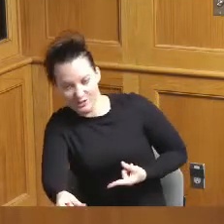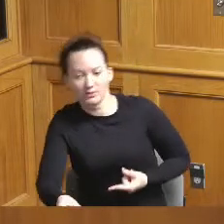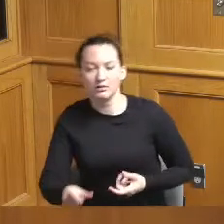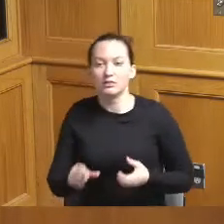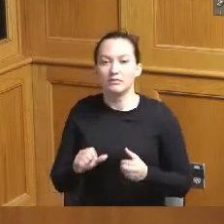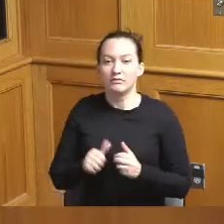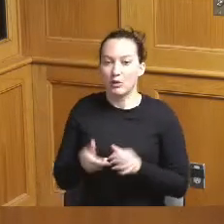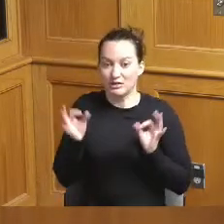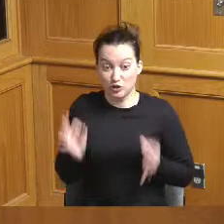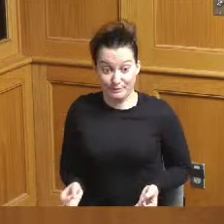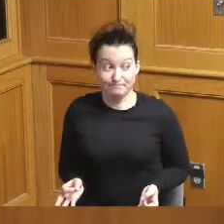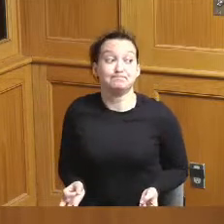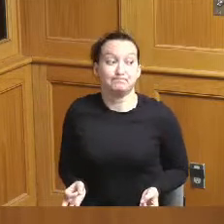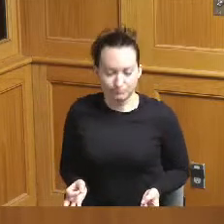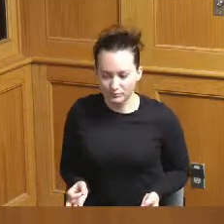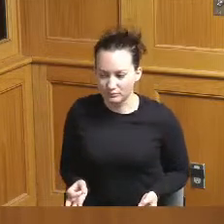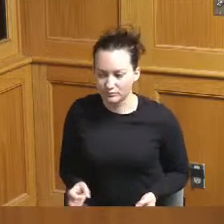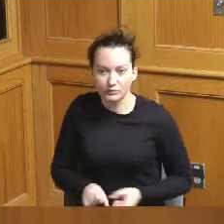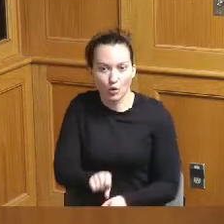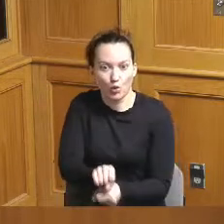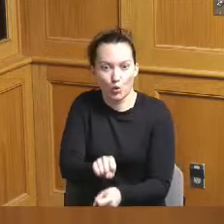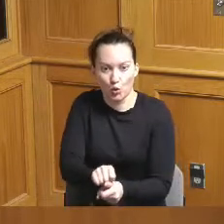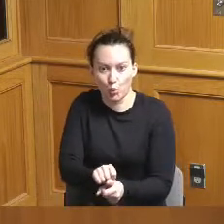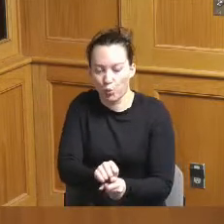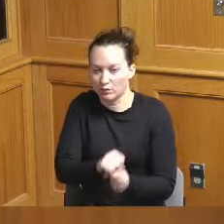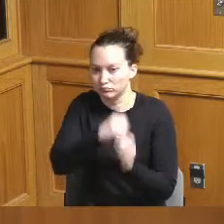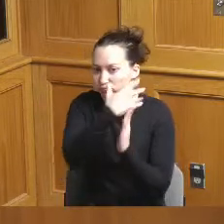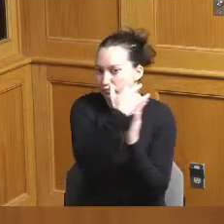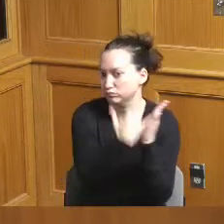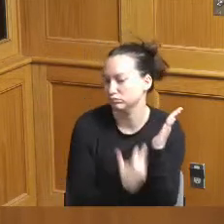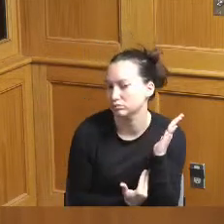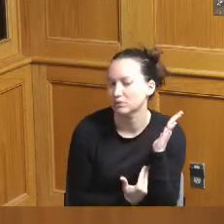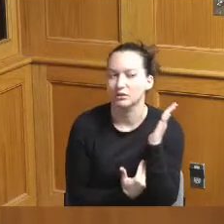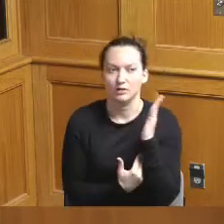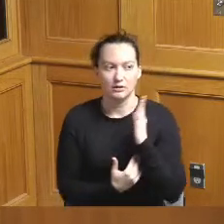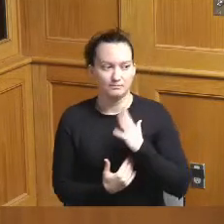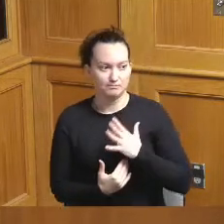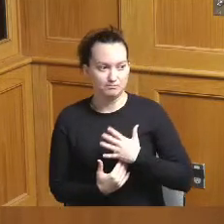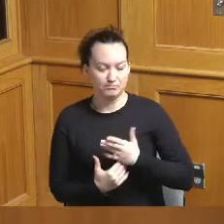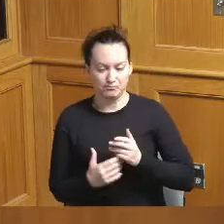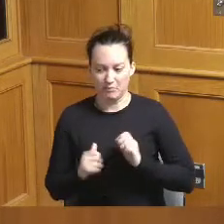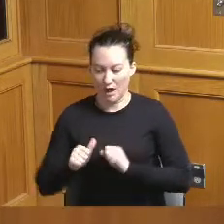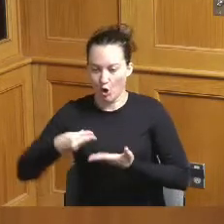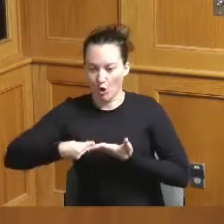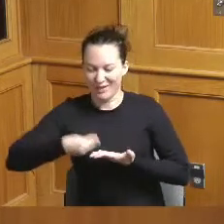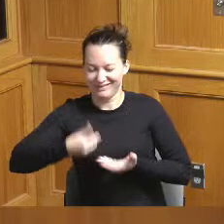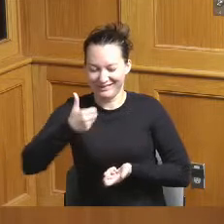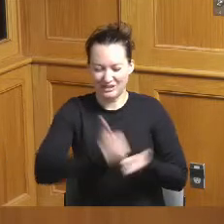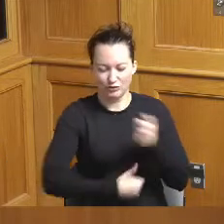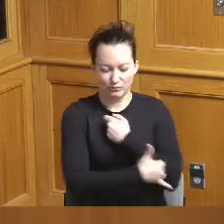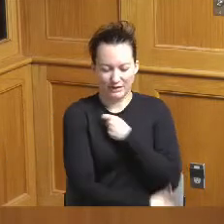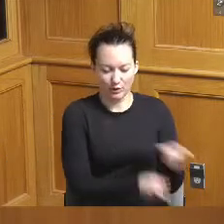they determine the work that's being done and the allocation for each County based on those random